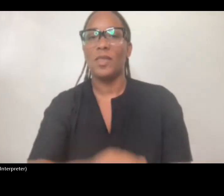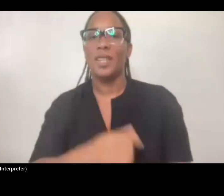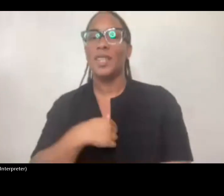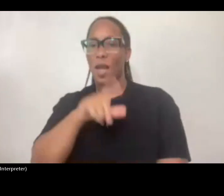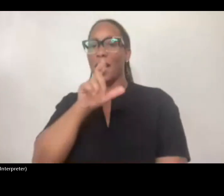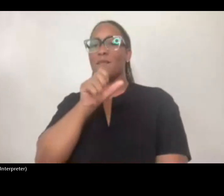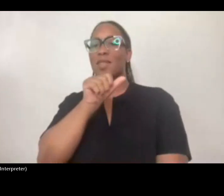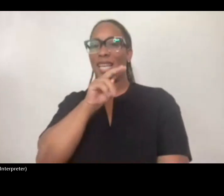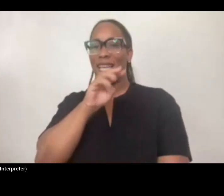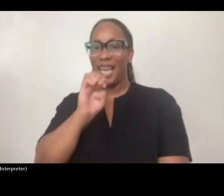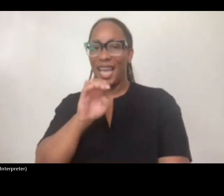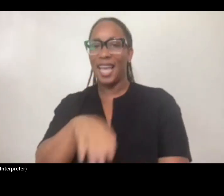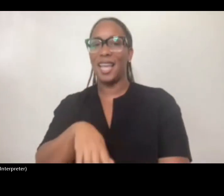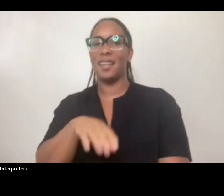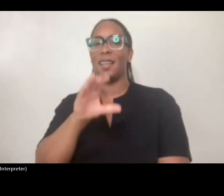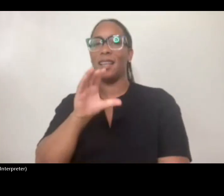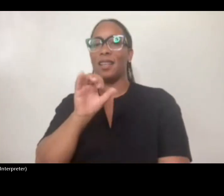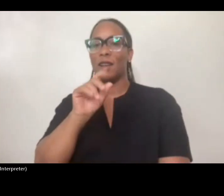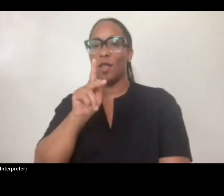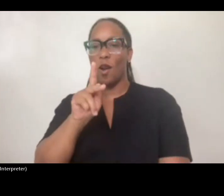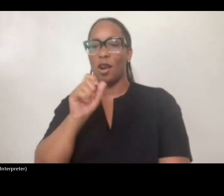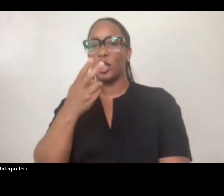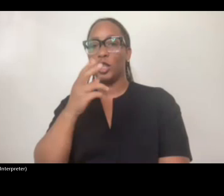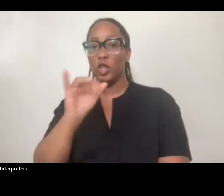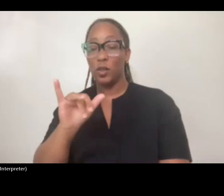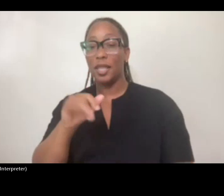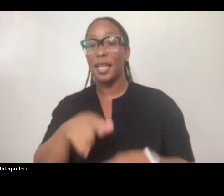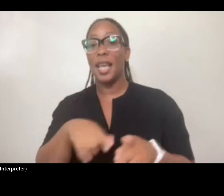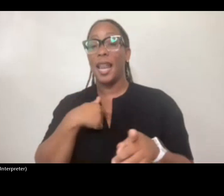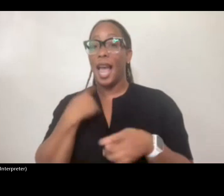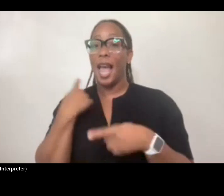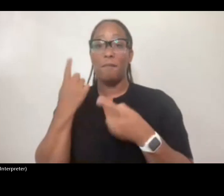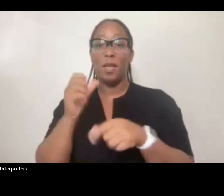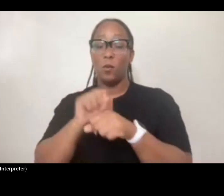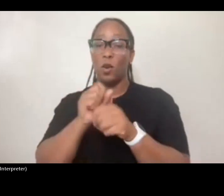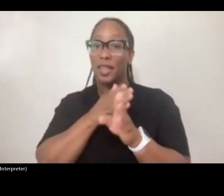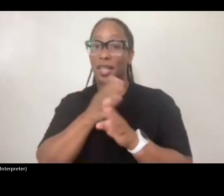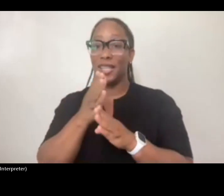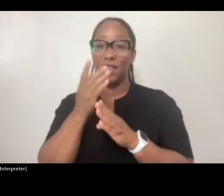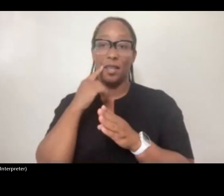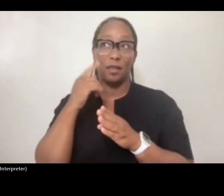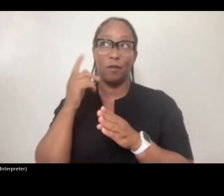I'm a gerontologist by training and I've been working in this field forever and I